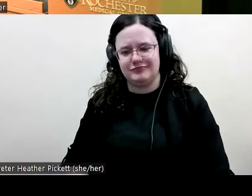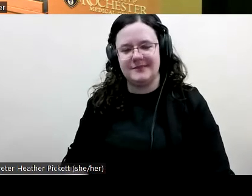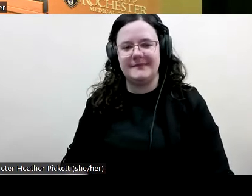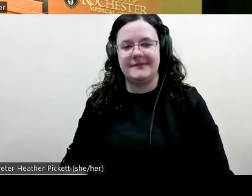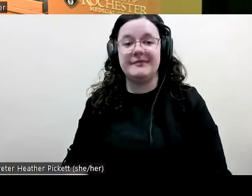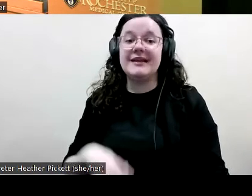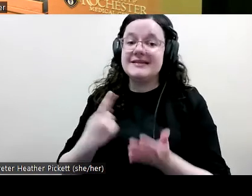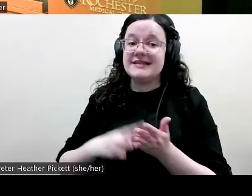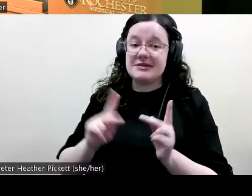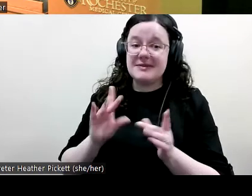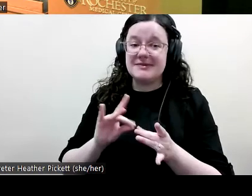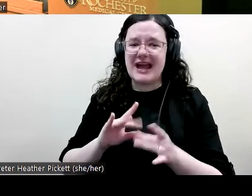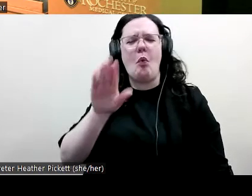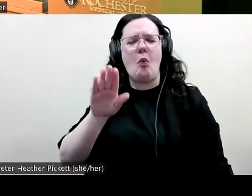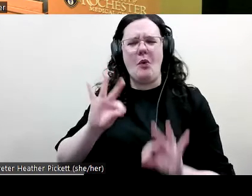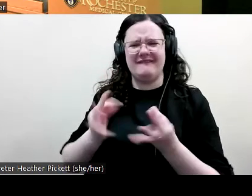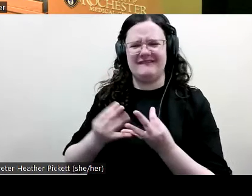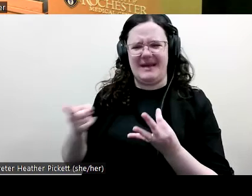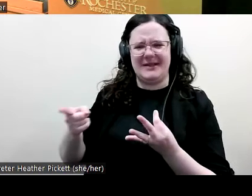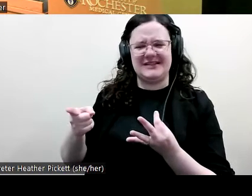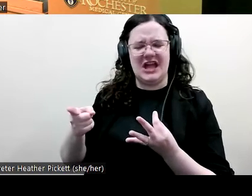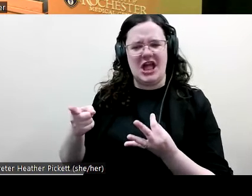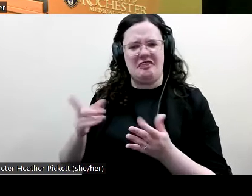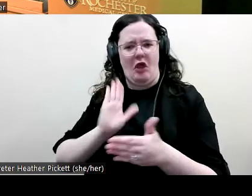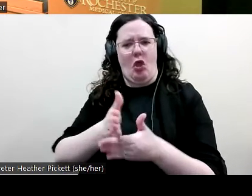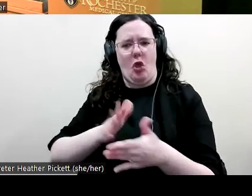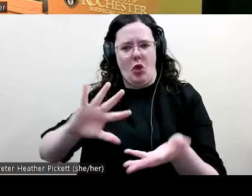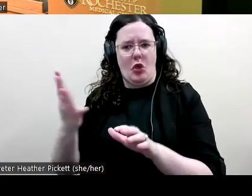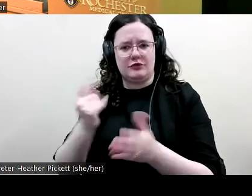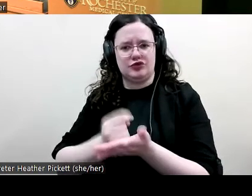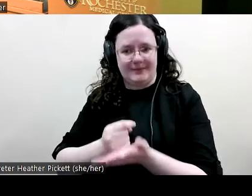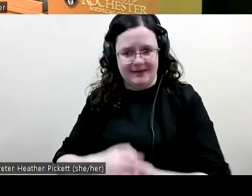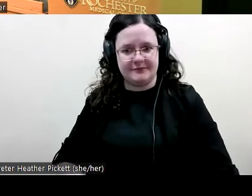are families of sabotage treatment well sometimes it's really asking questions or saying you know I